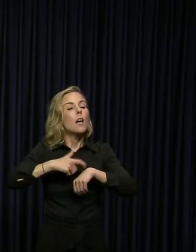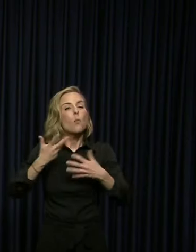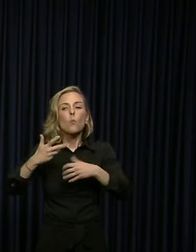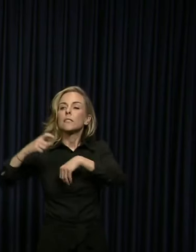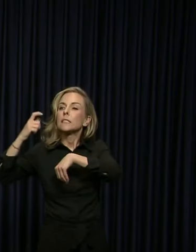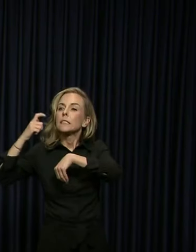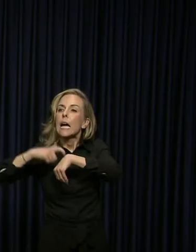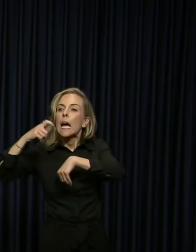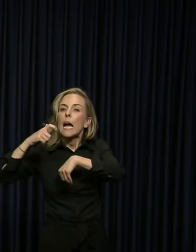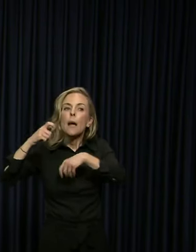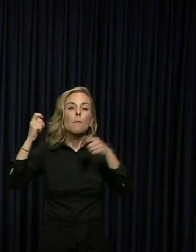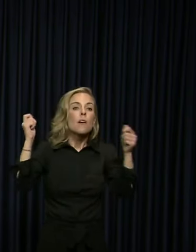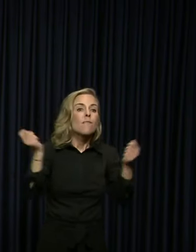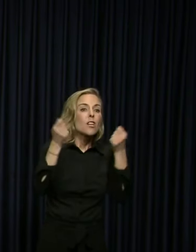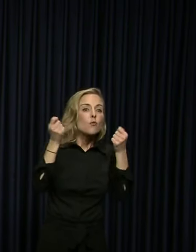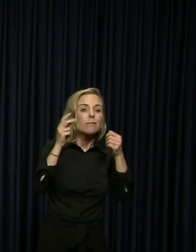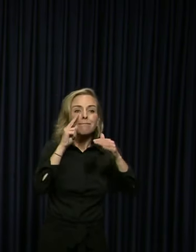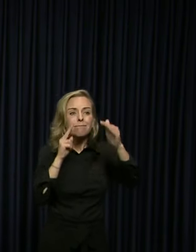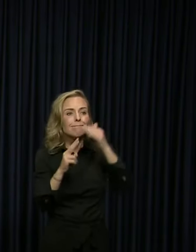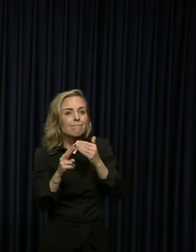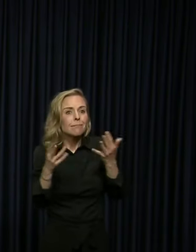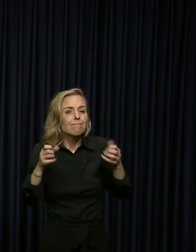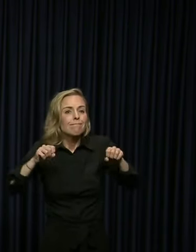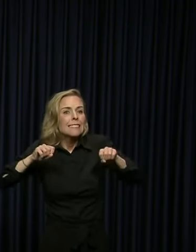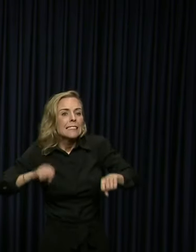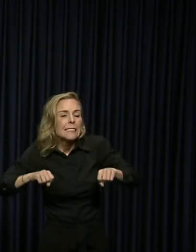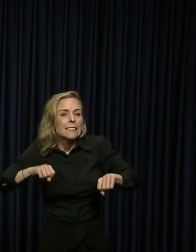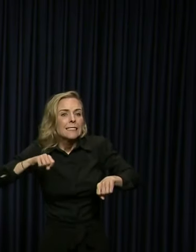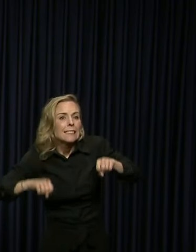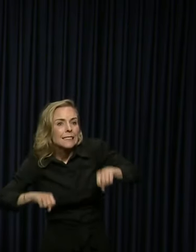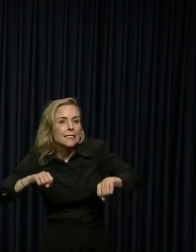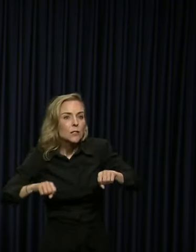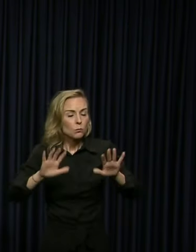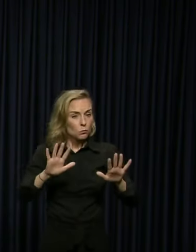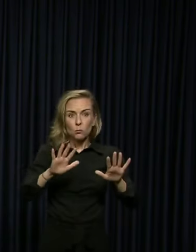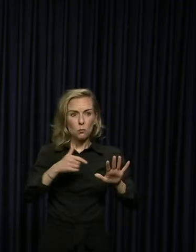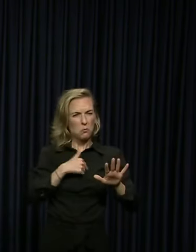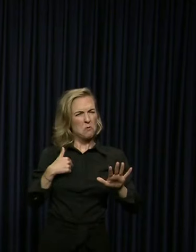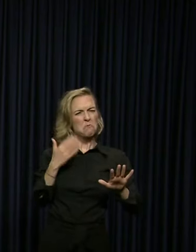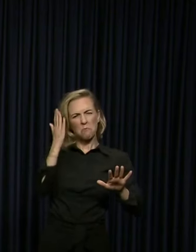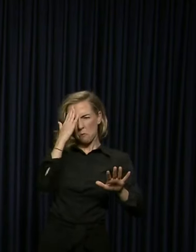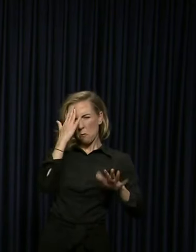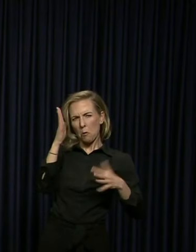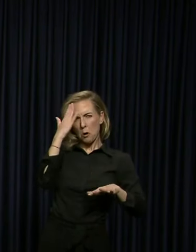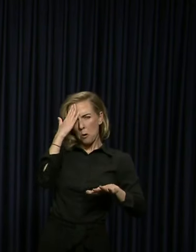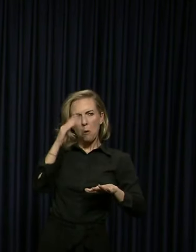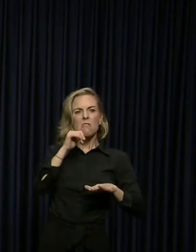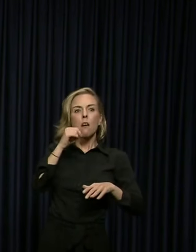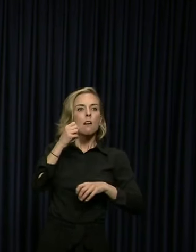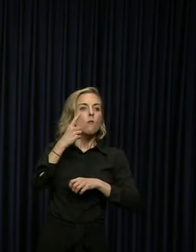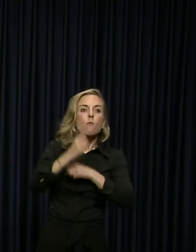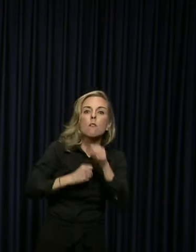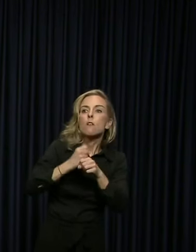HOME. IT IS A BEAUTIFUL WEEKEND, BUT